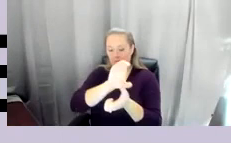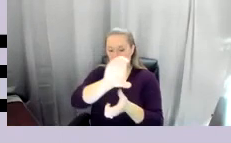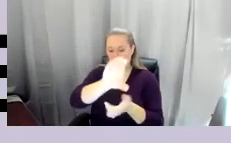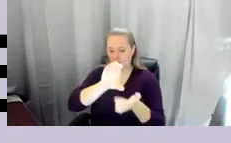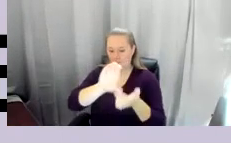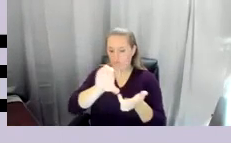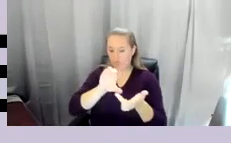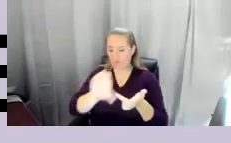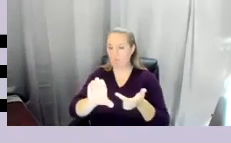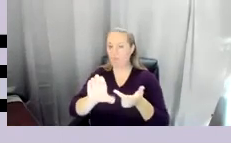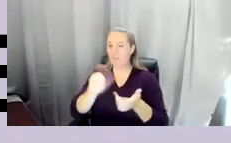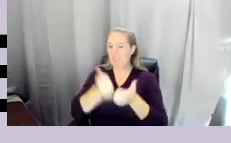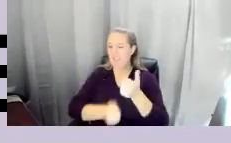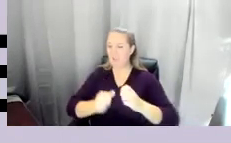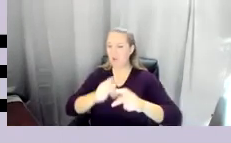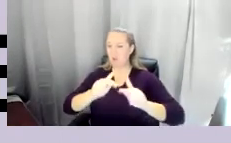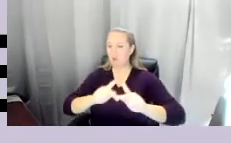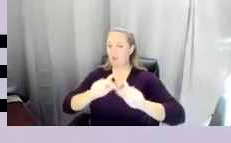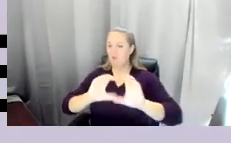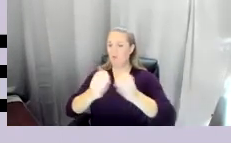LEVY. AS WE WILL DISCUSS LATER IN THE PRESENTATION WE HAVE